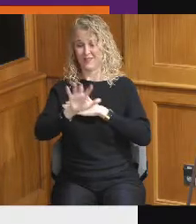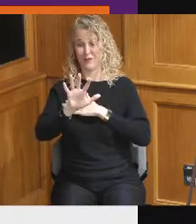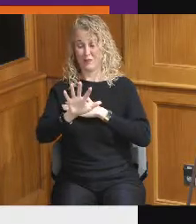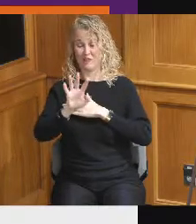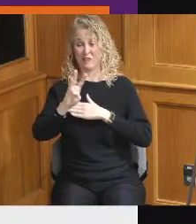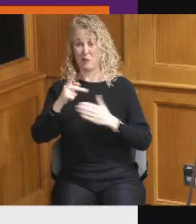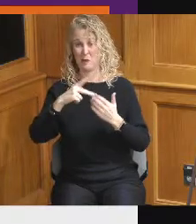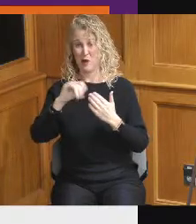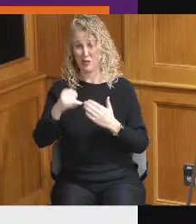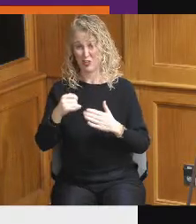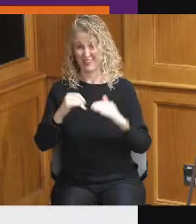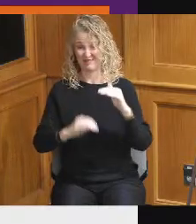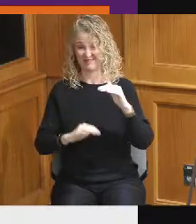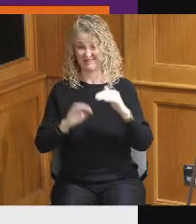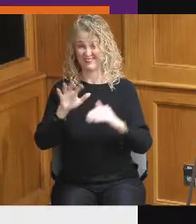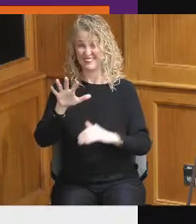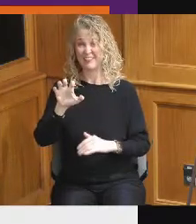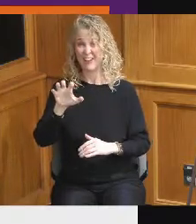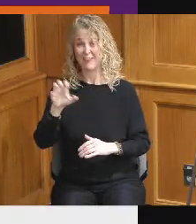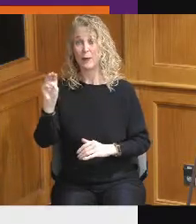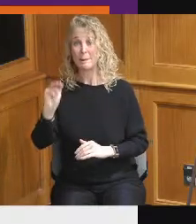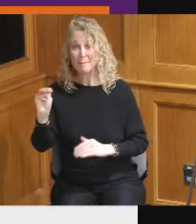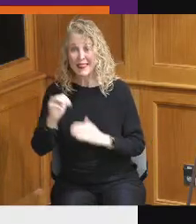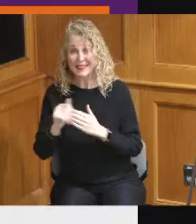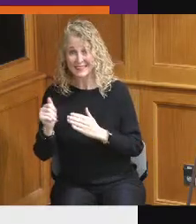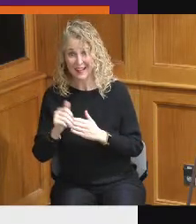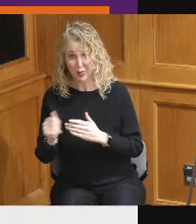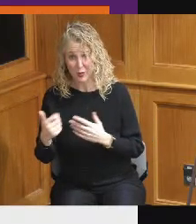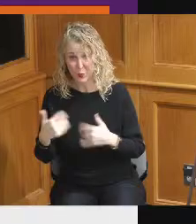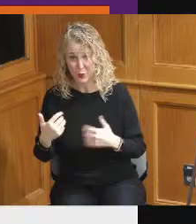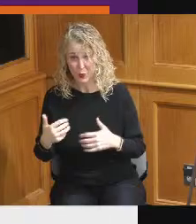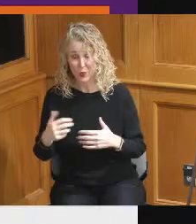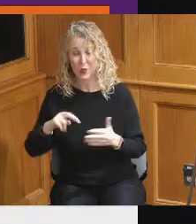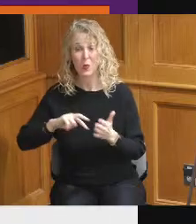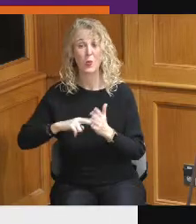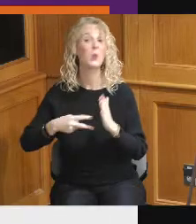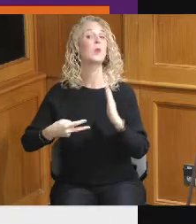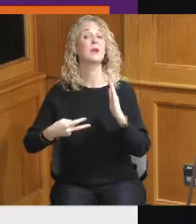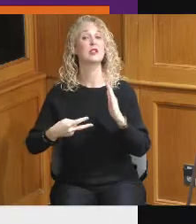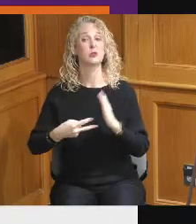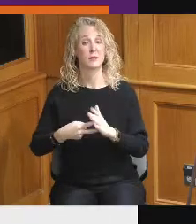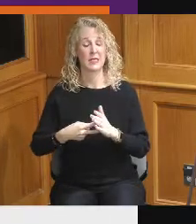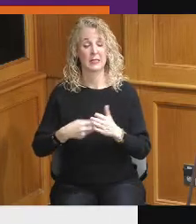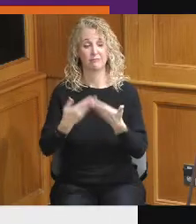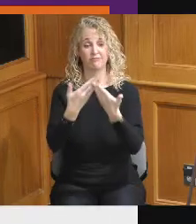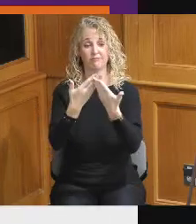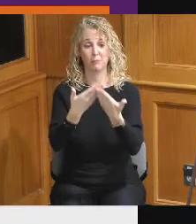$500 million you have 13 to1 leverage of what the actual public investment in those project direct